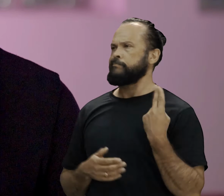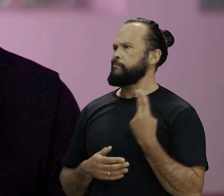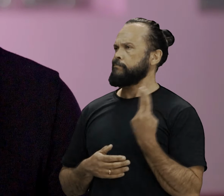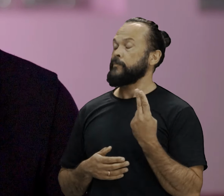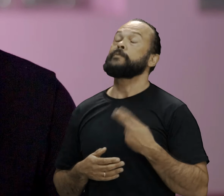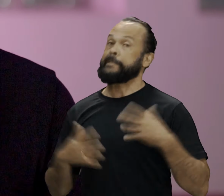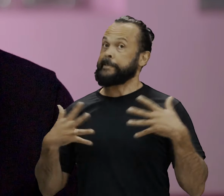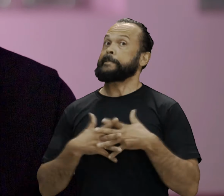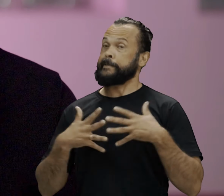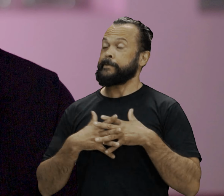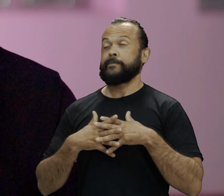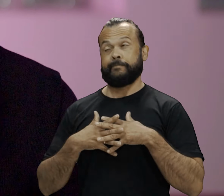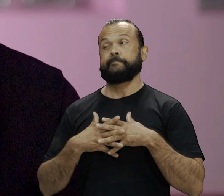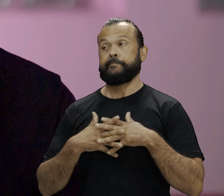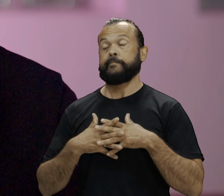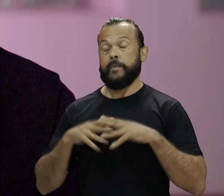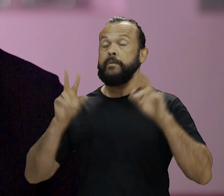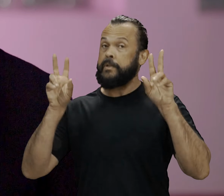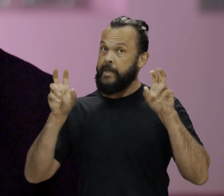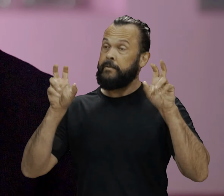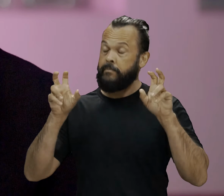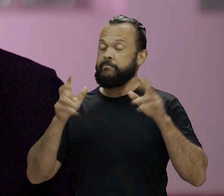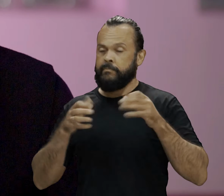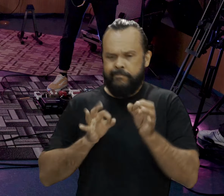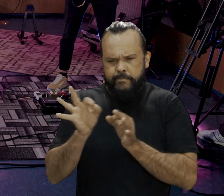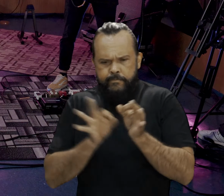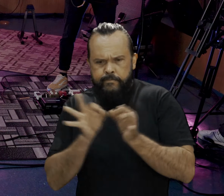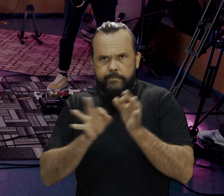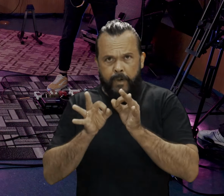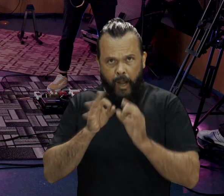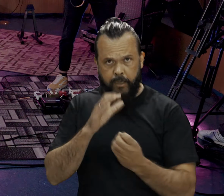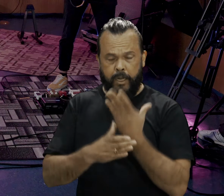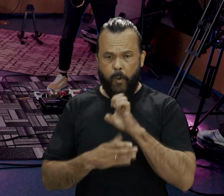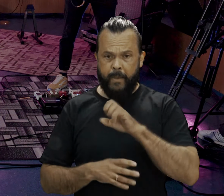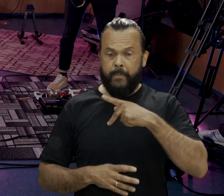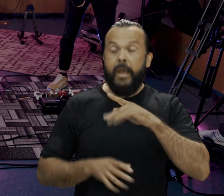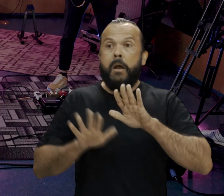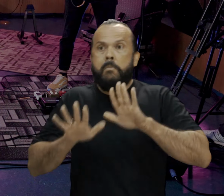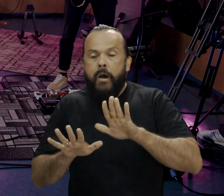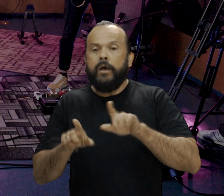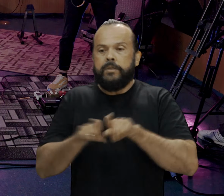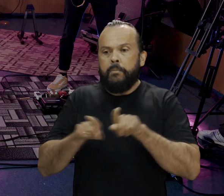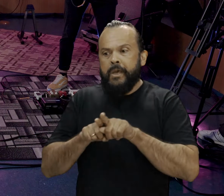for us to be able to improve all the work, but at the same time it was a hindrance